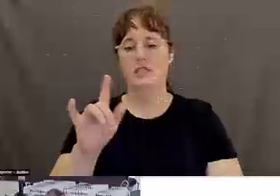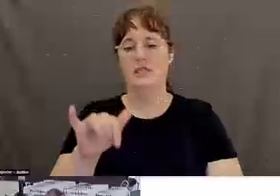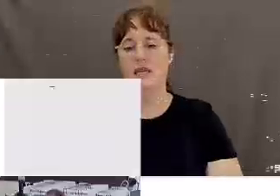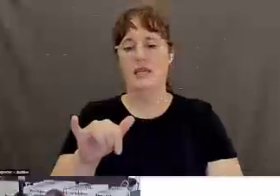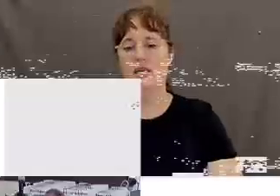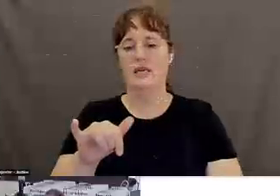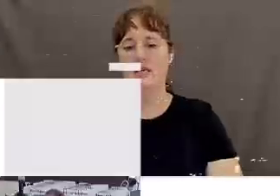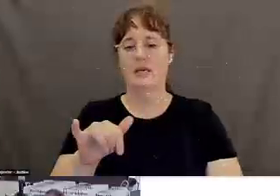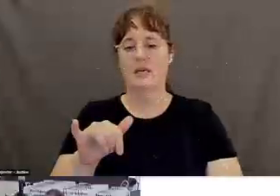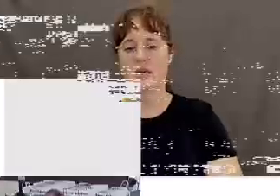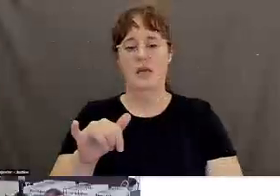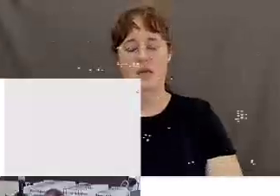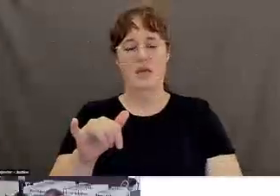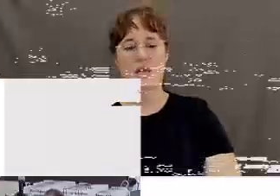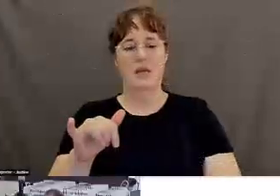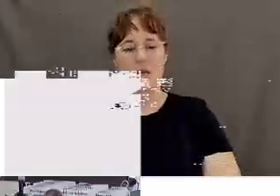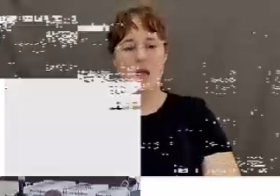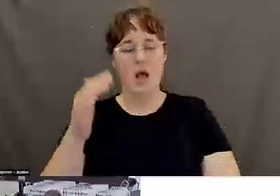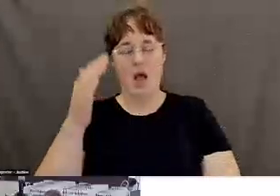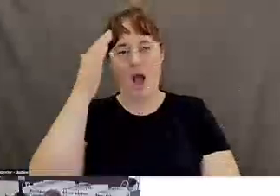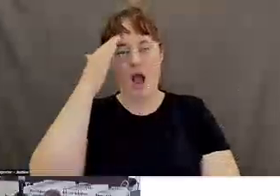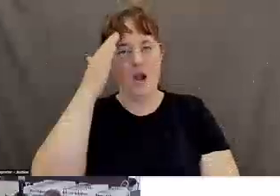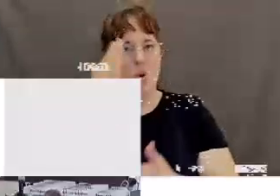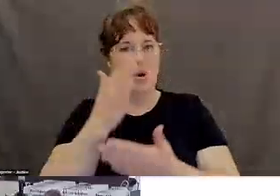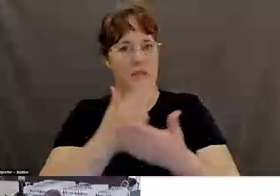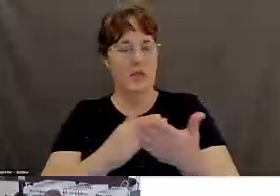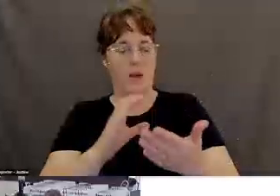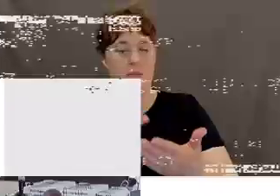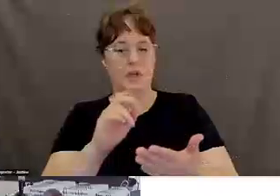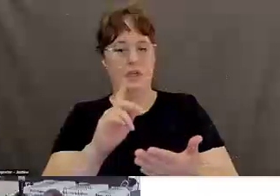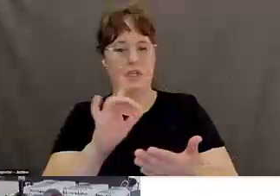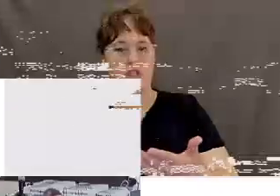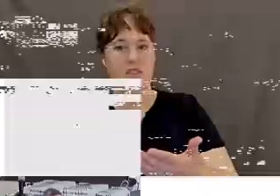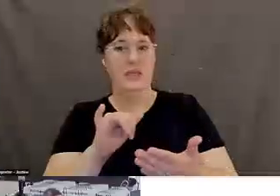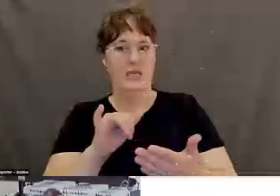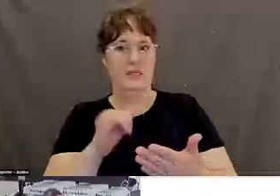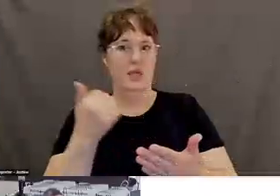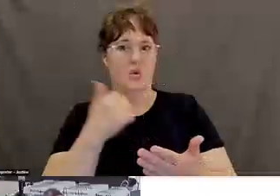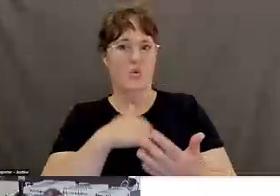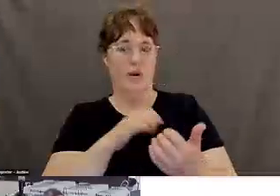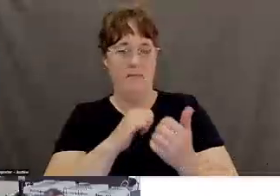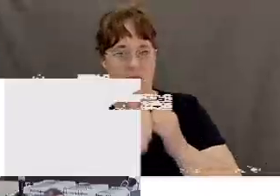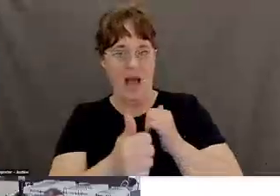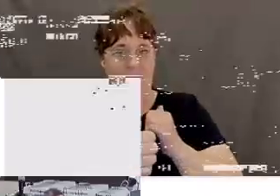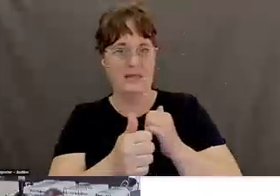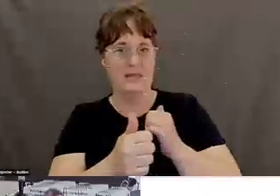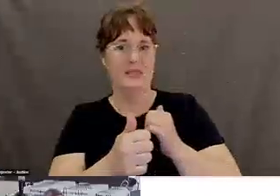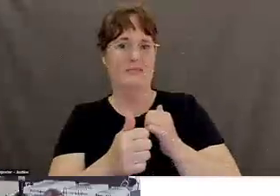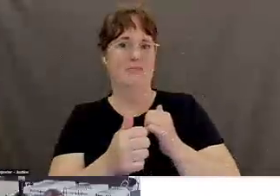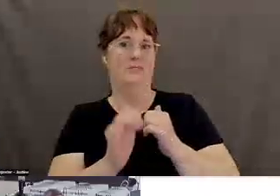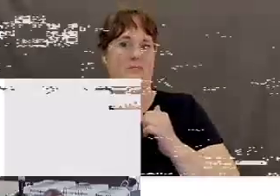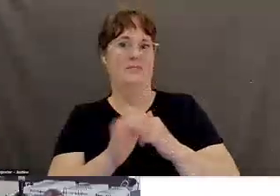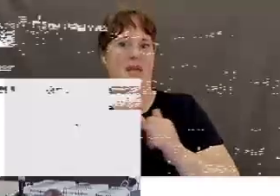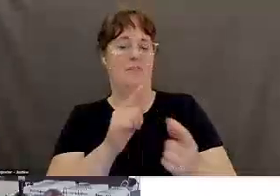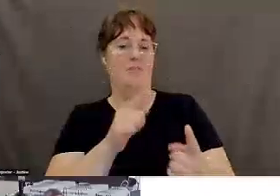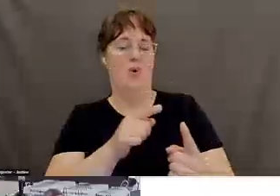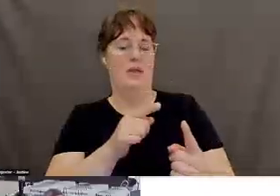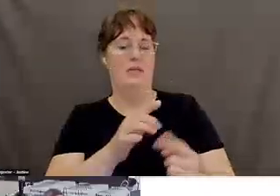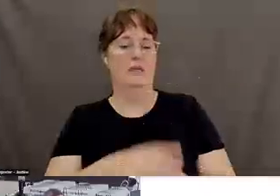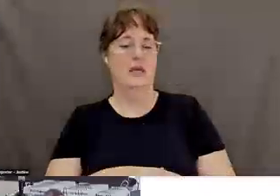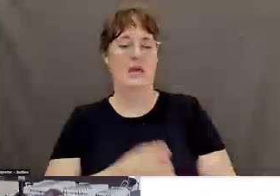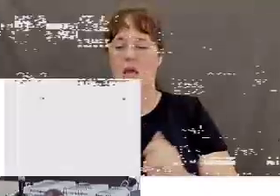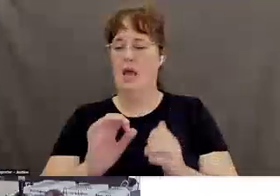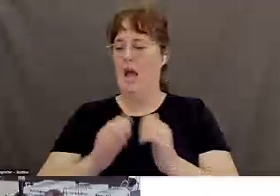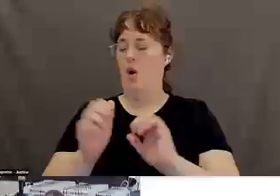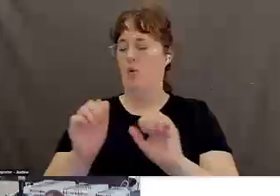Boardroom: the needs for the contingency, because we've gotten through threshold on the project, how are those rates adjusted? How will we be able to refine these numbers further?